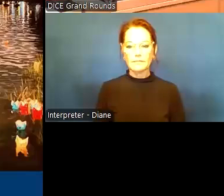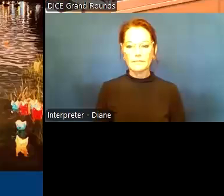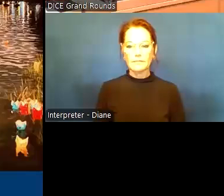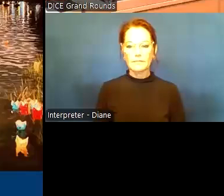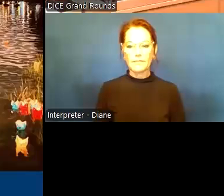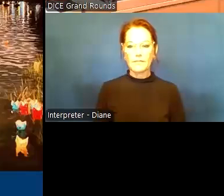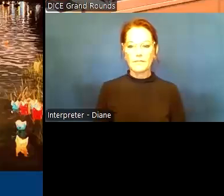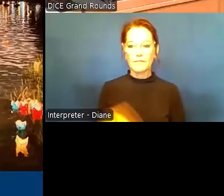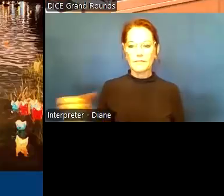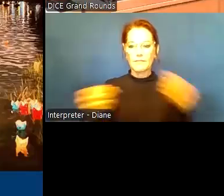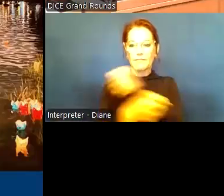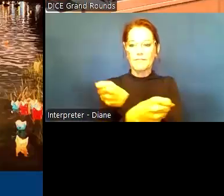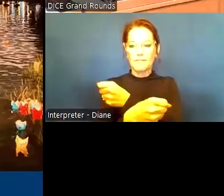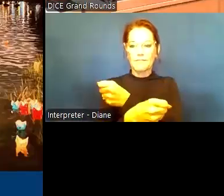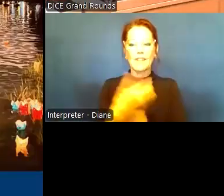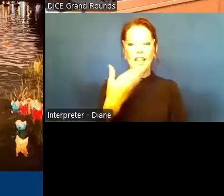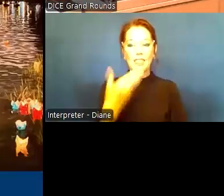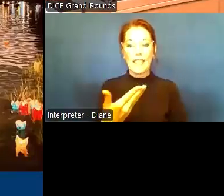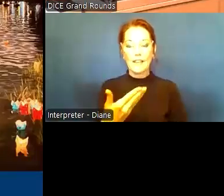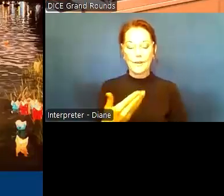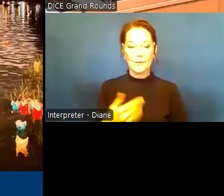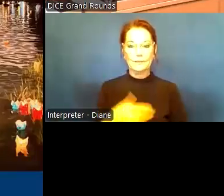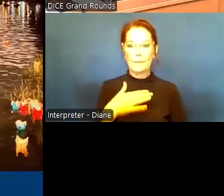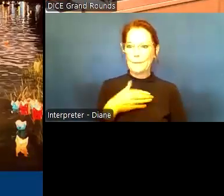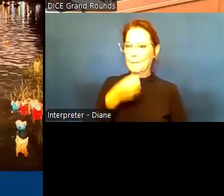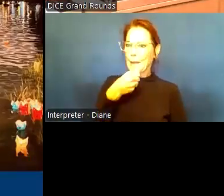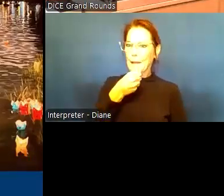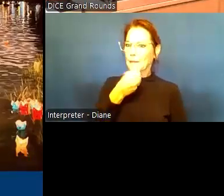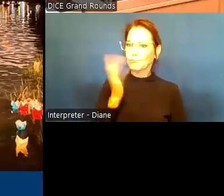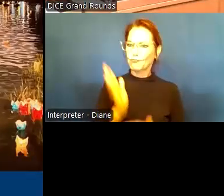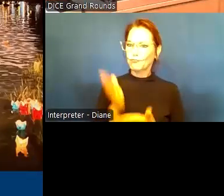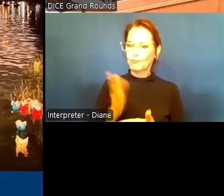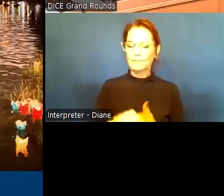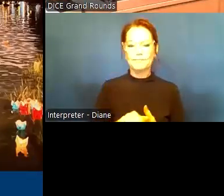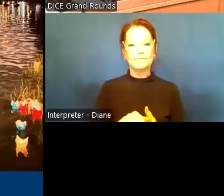thank you looks like my mic died um so I was as I was saying an important piece of